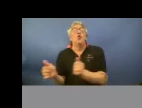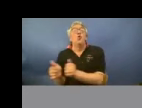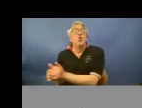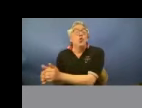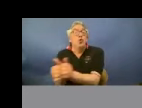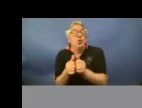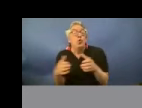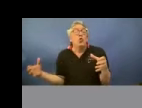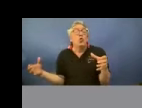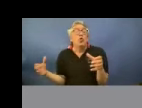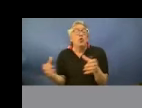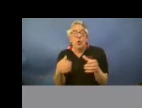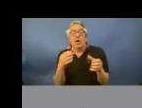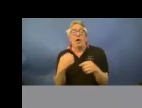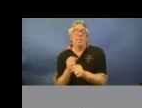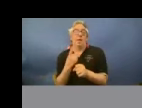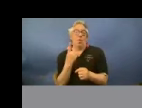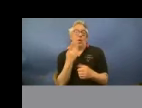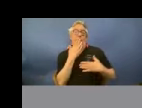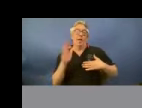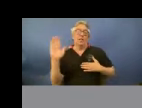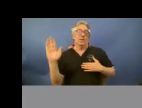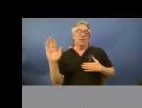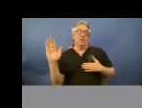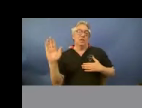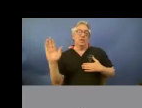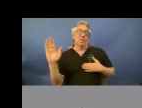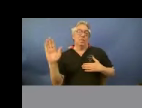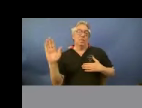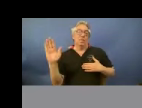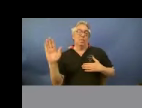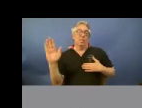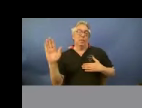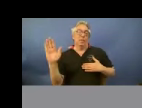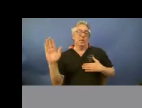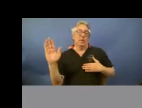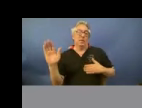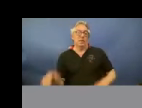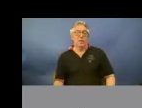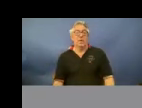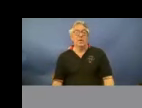What are some of the States shared pledges, and engaging in advocacy and trying to join,